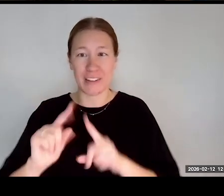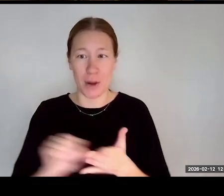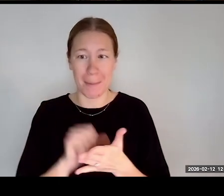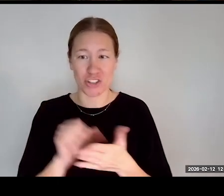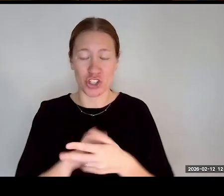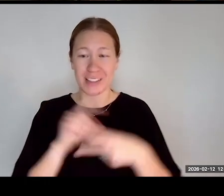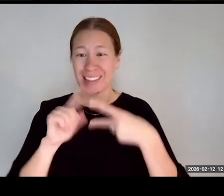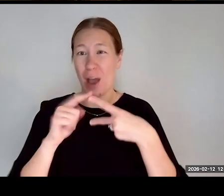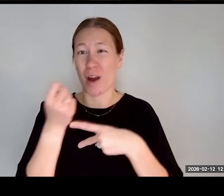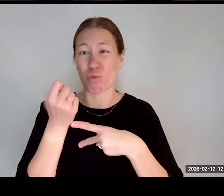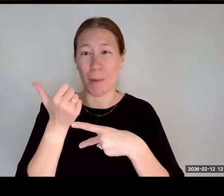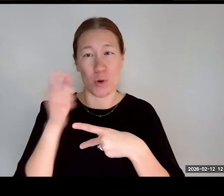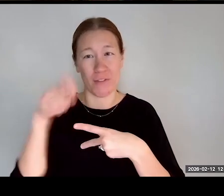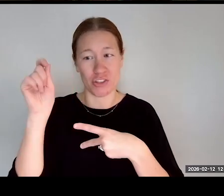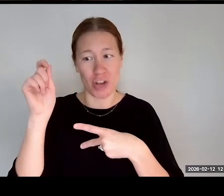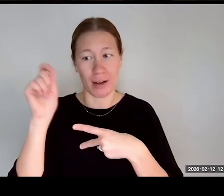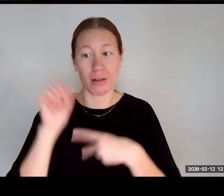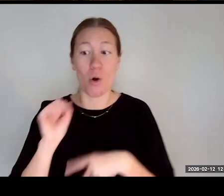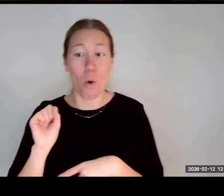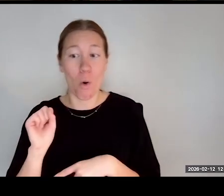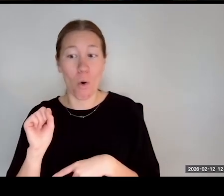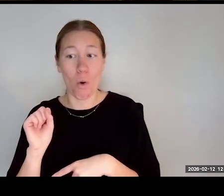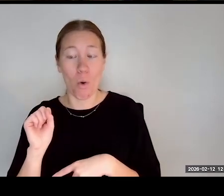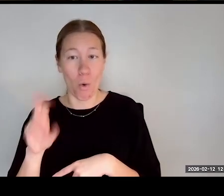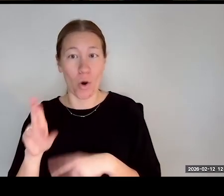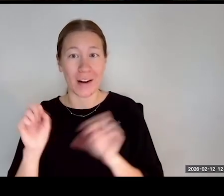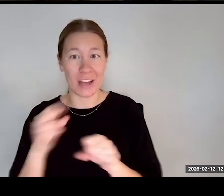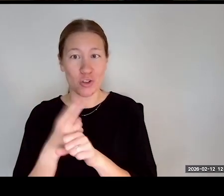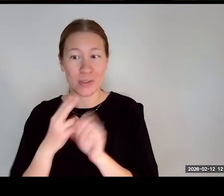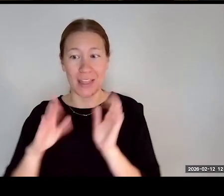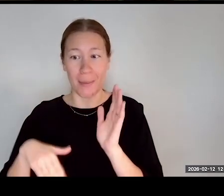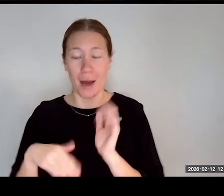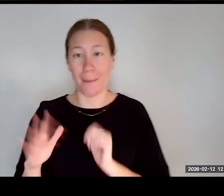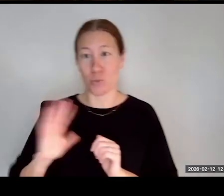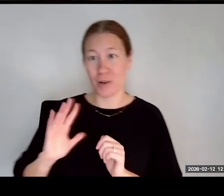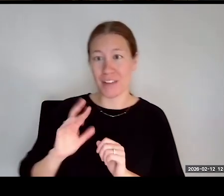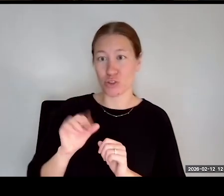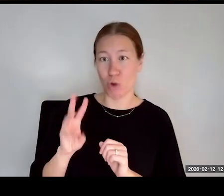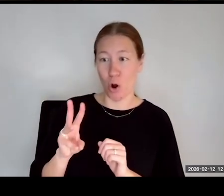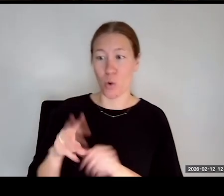or I can use this tool down here, the previous row and next row buttons to move between my rows